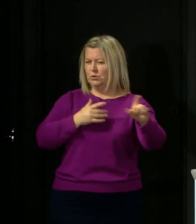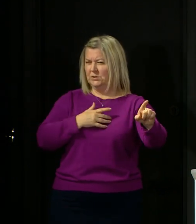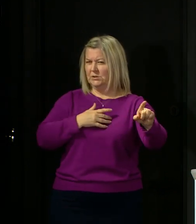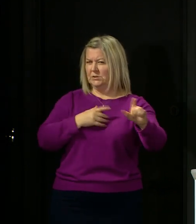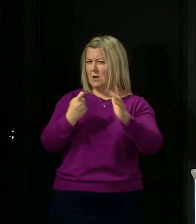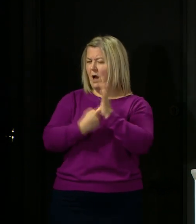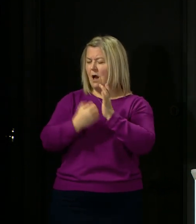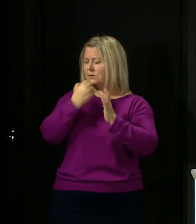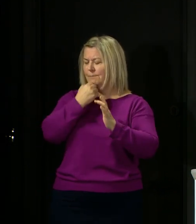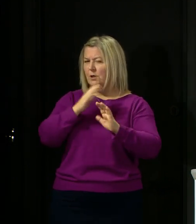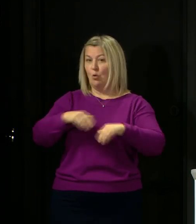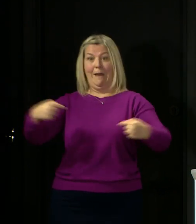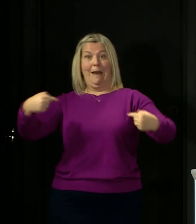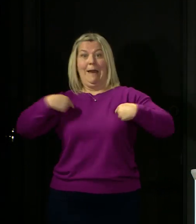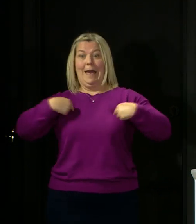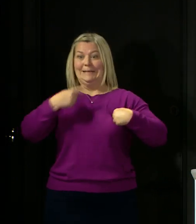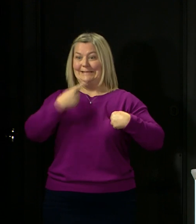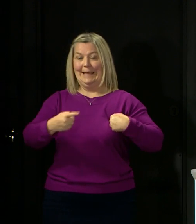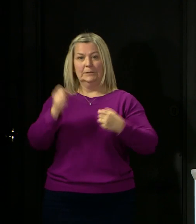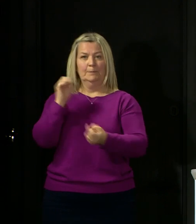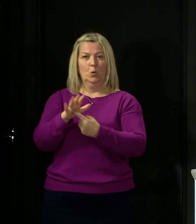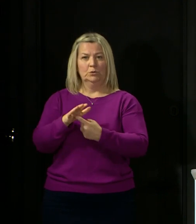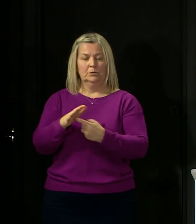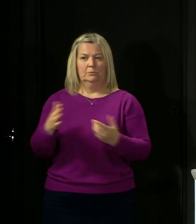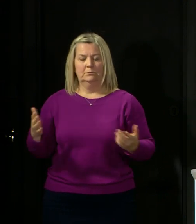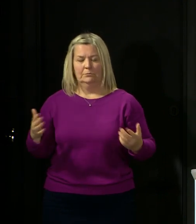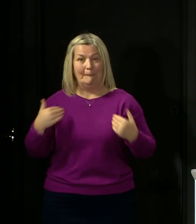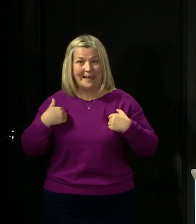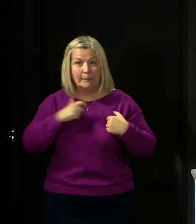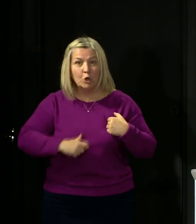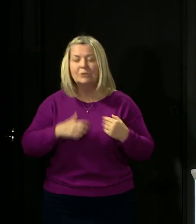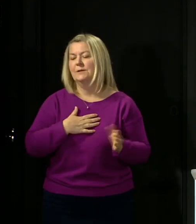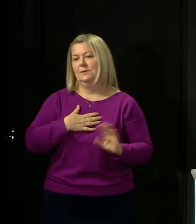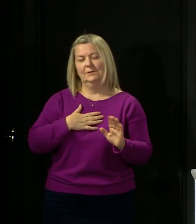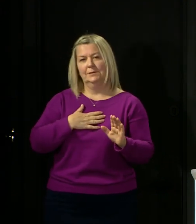say is important, it is what literally every, well maybe not literally every, what many